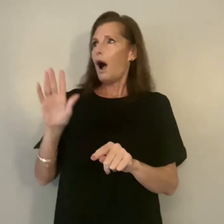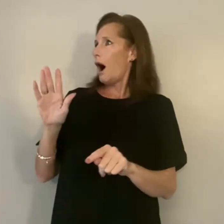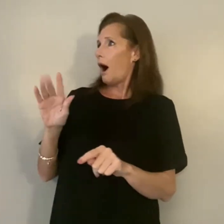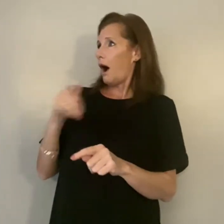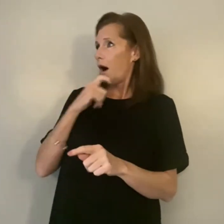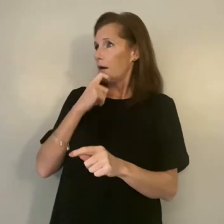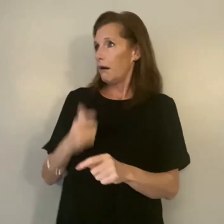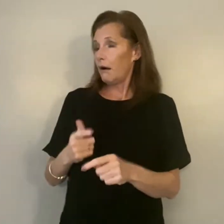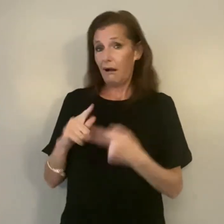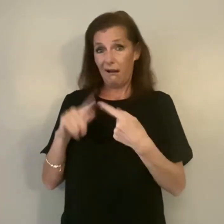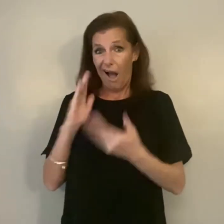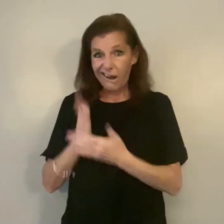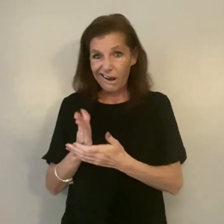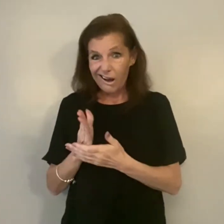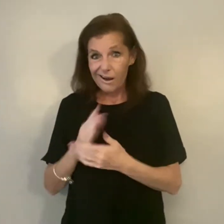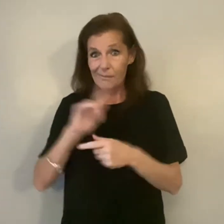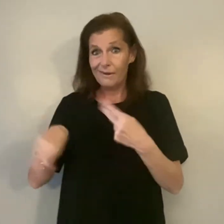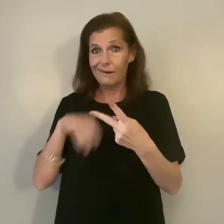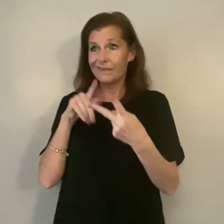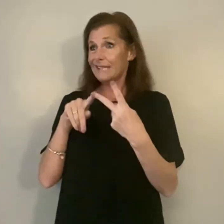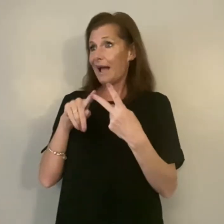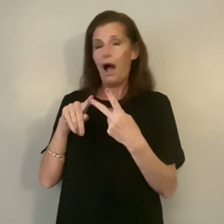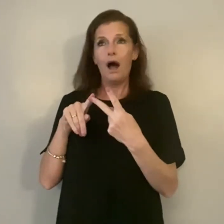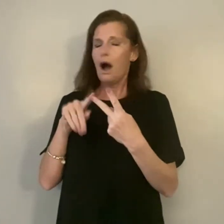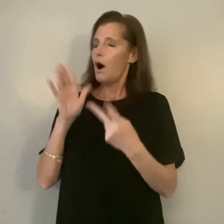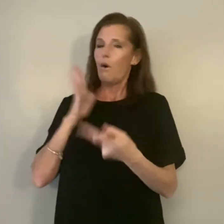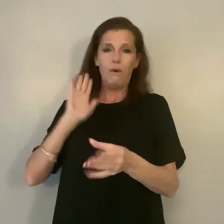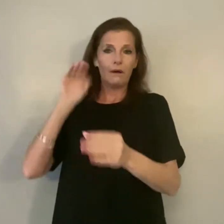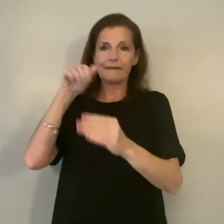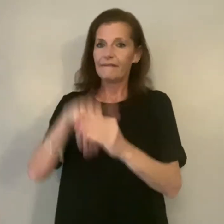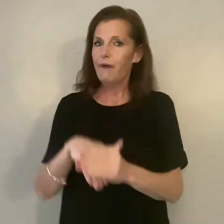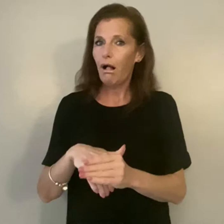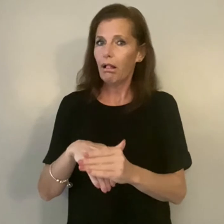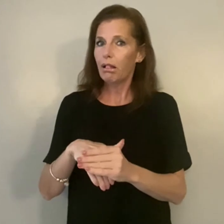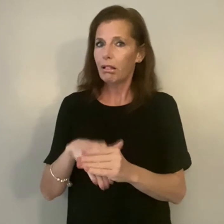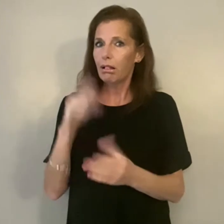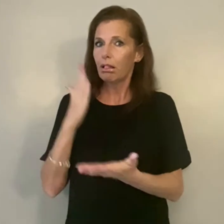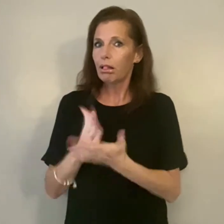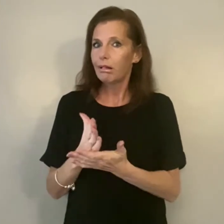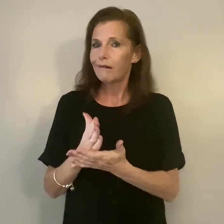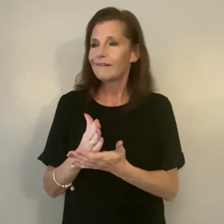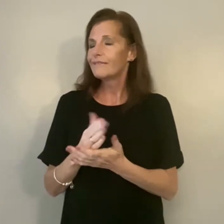I couldn't believe it firstly was real. And secondly, I just had to get involved.